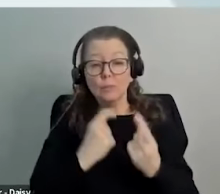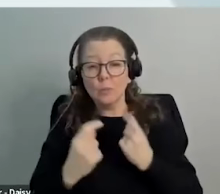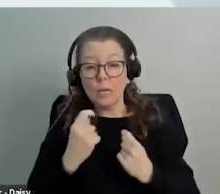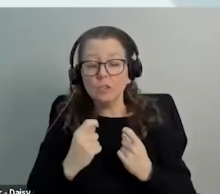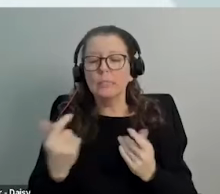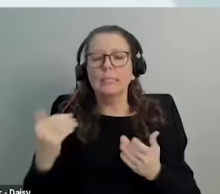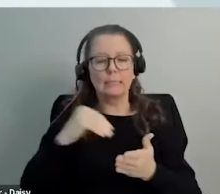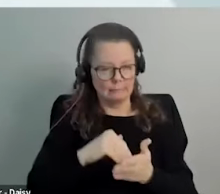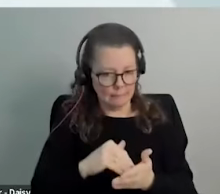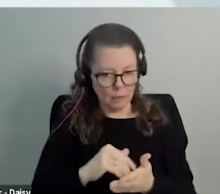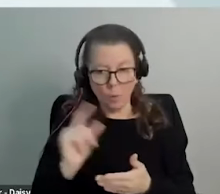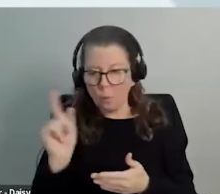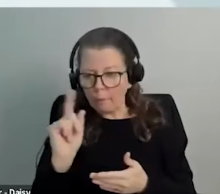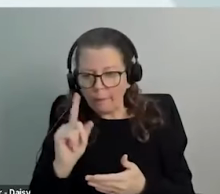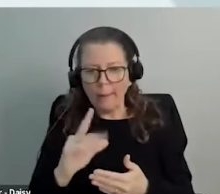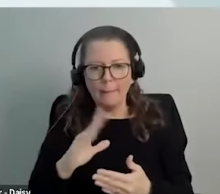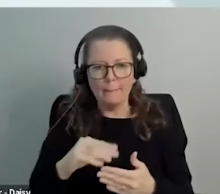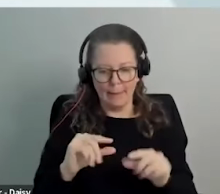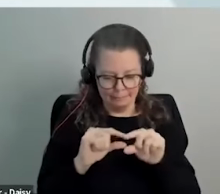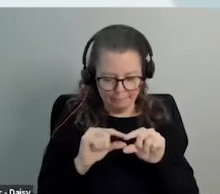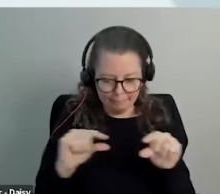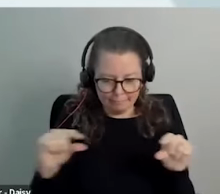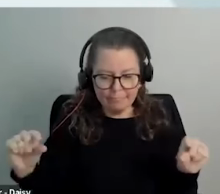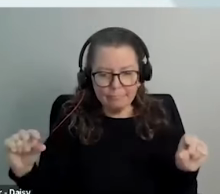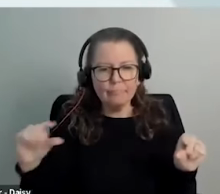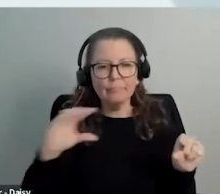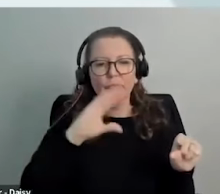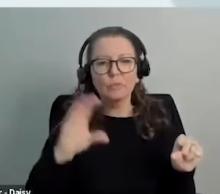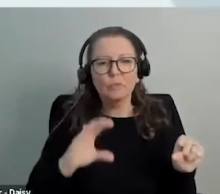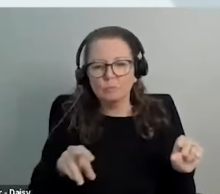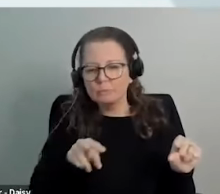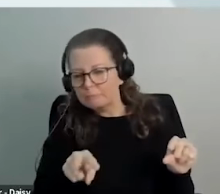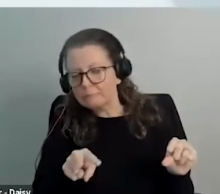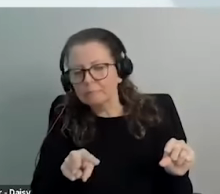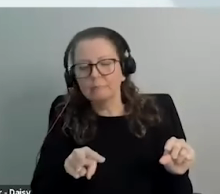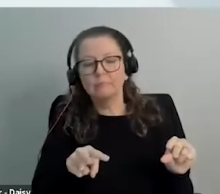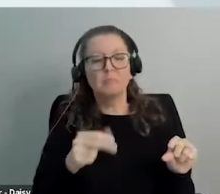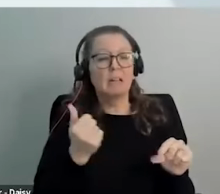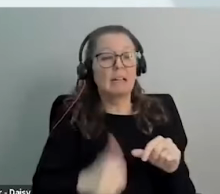Again, you can find that along the bottom of your screen. You can be dropping questions in there